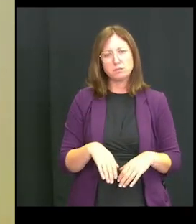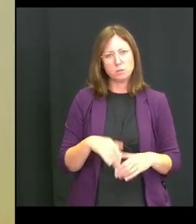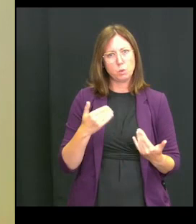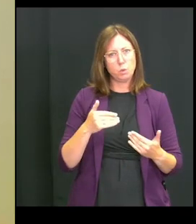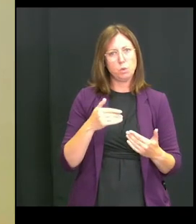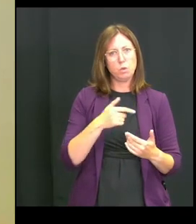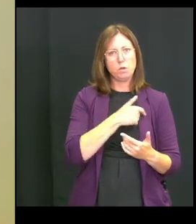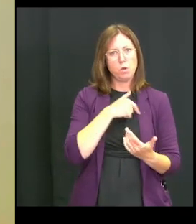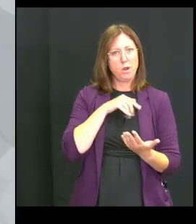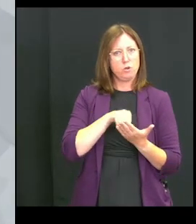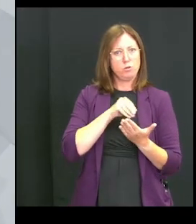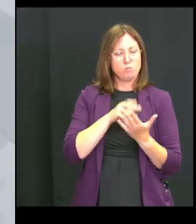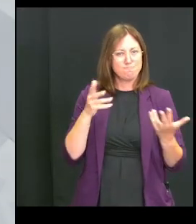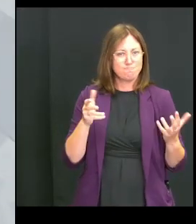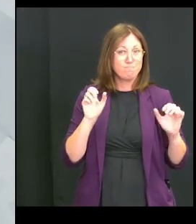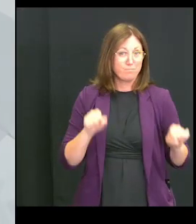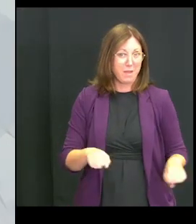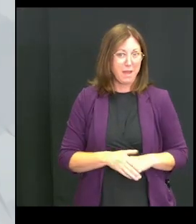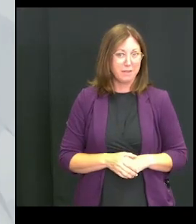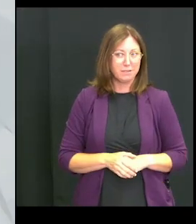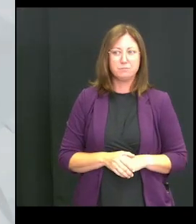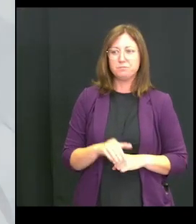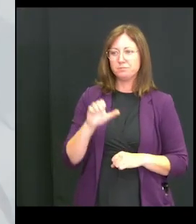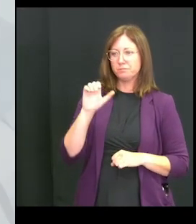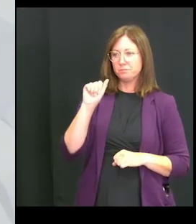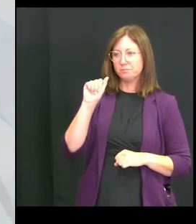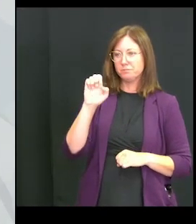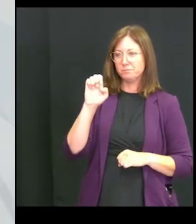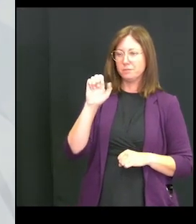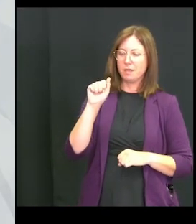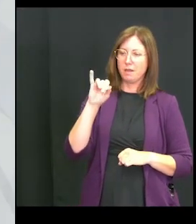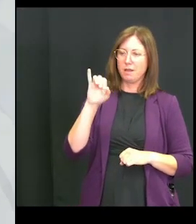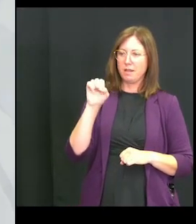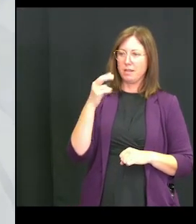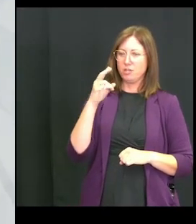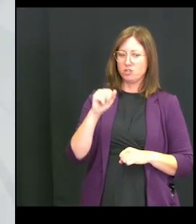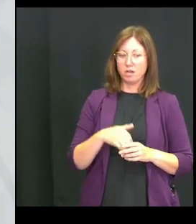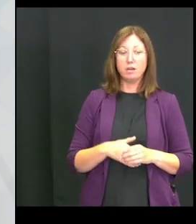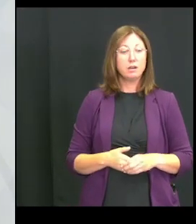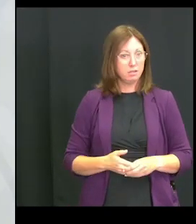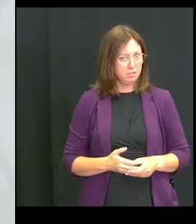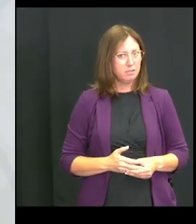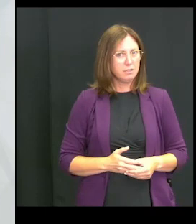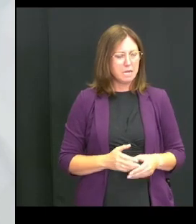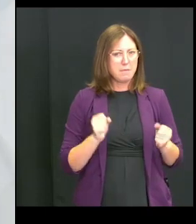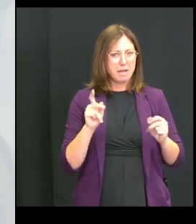Yes, I think it definitely surprises a lot of people out there. I'm going to make that assumption.